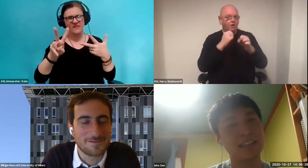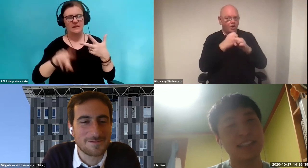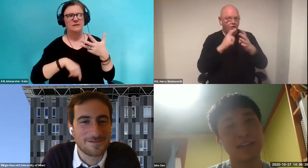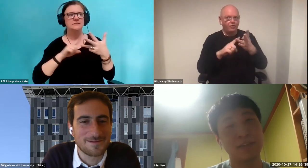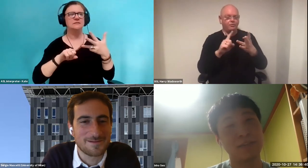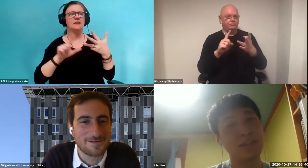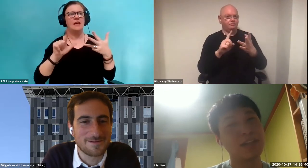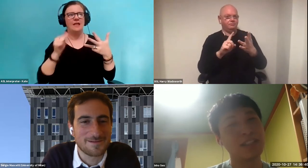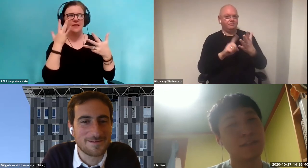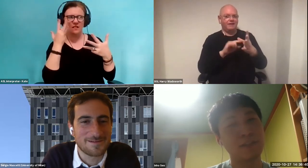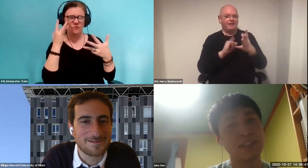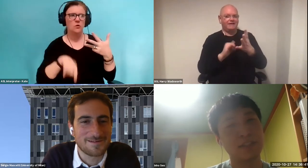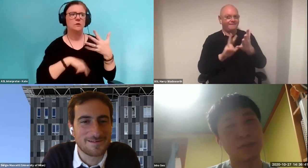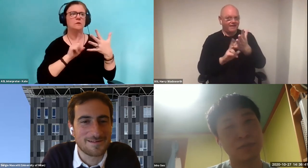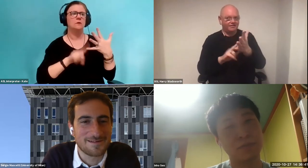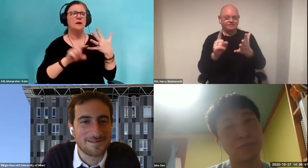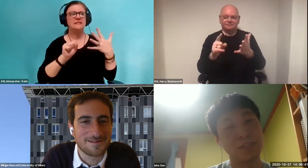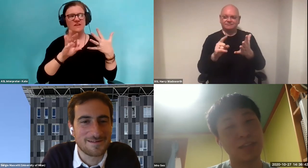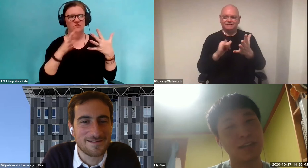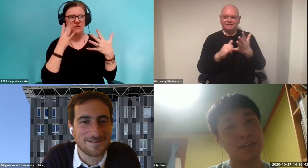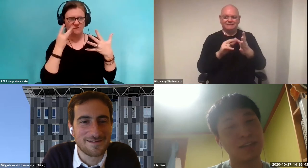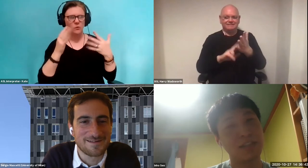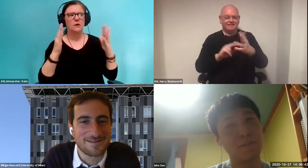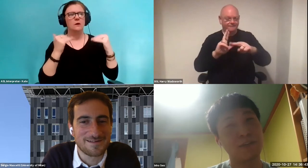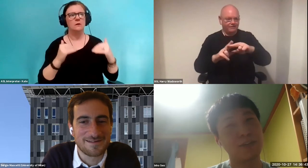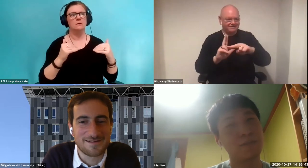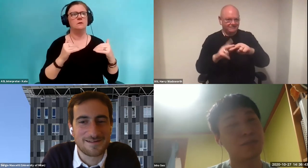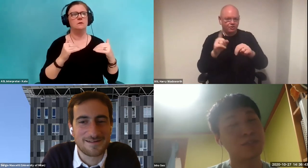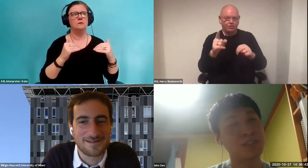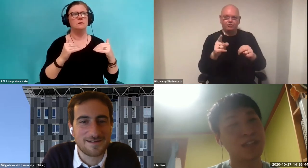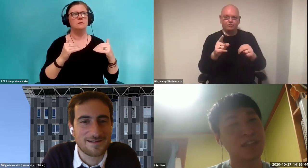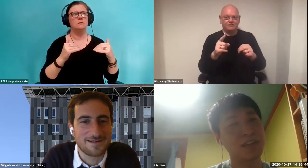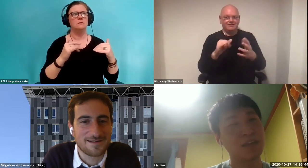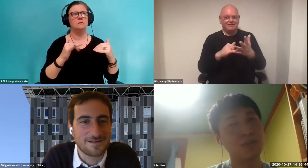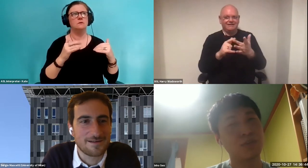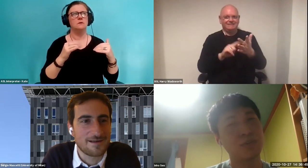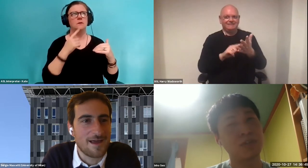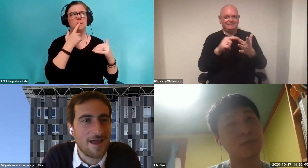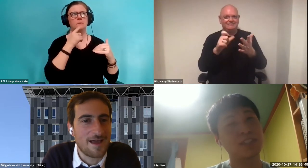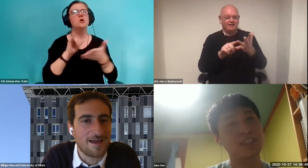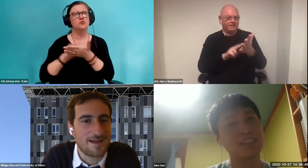Seattle , San Francisco, uh Silicon Valley of course and New York Washington DC